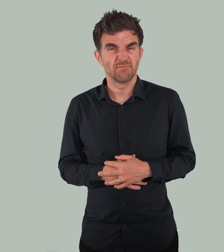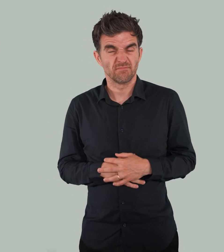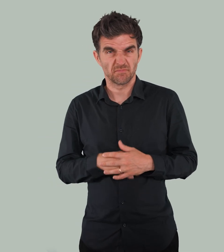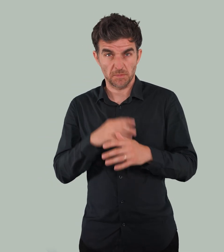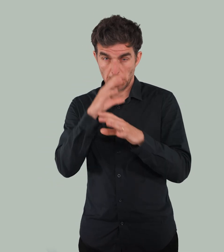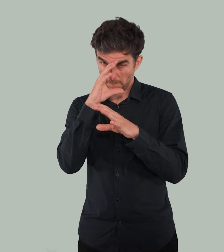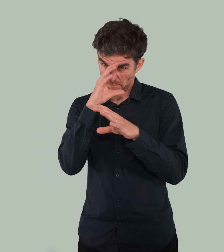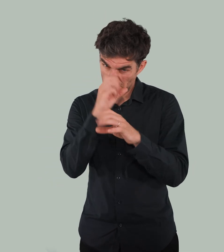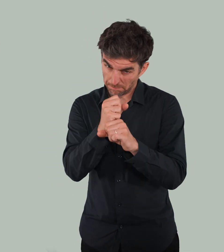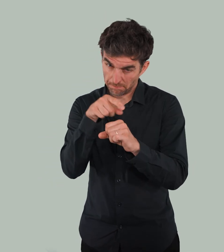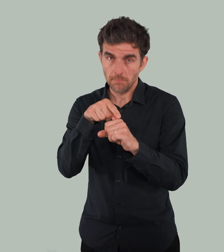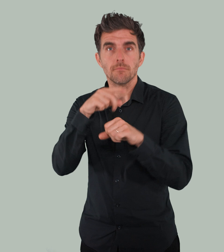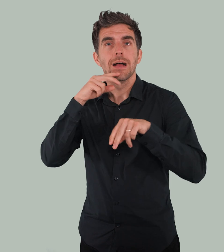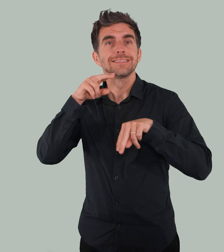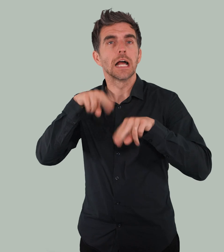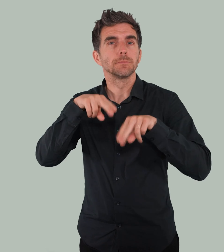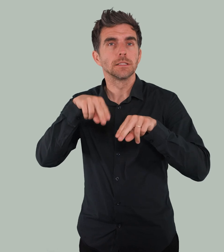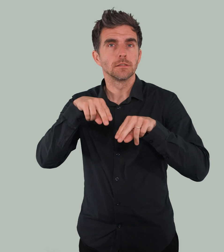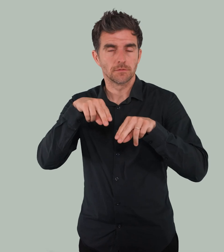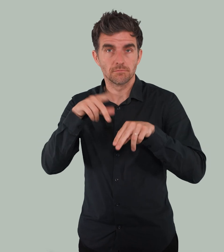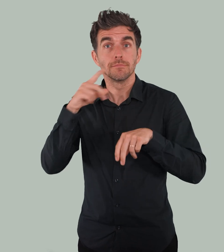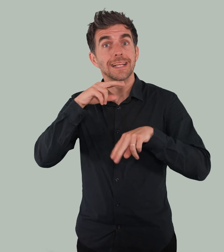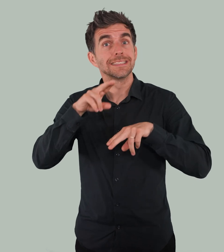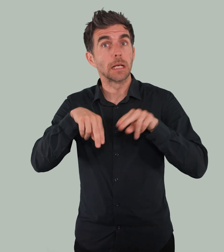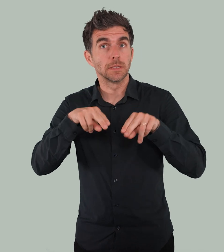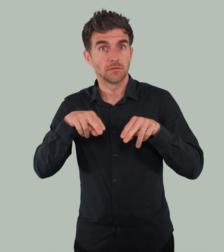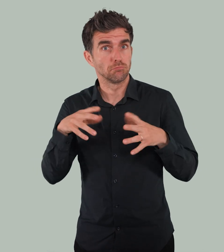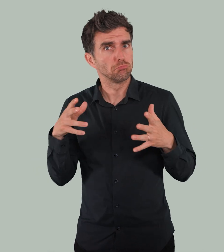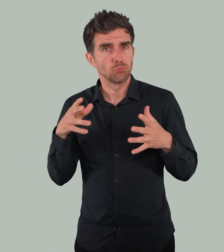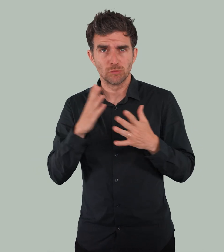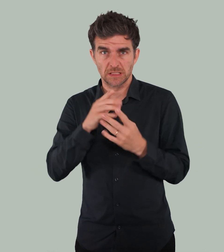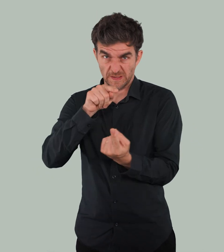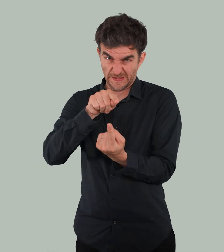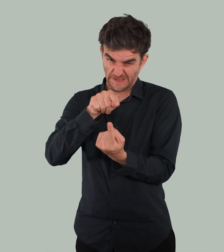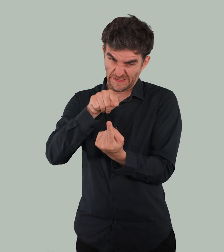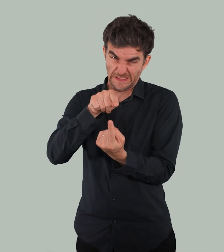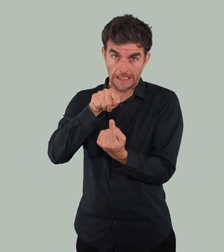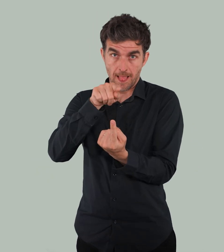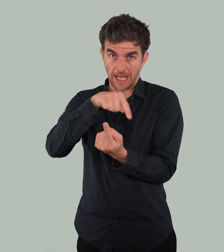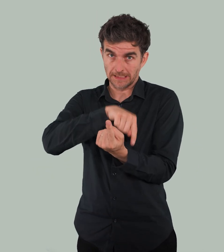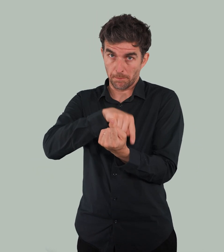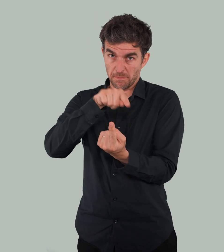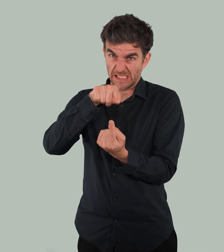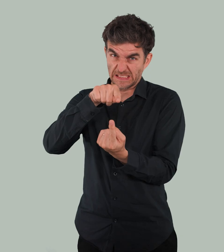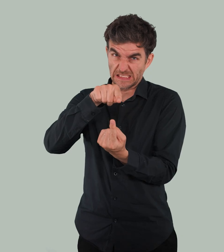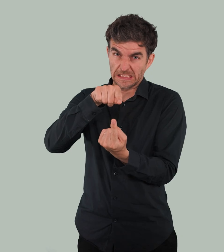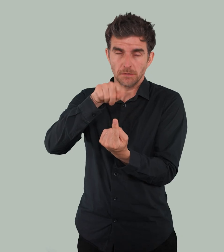“Snapshot-style” assessments: Assessments are reported to capture a single point in time,